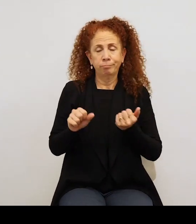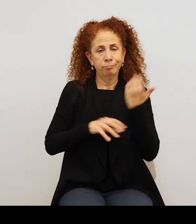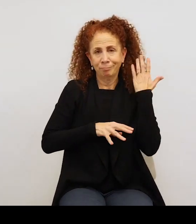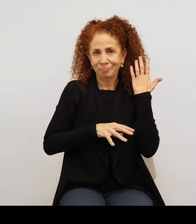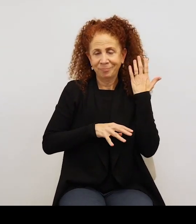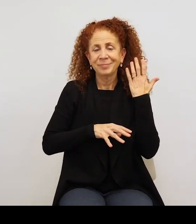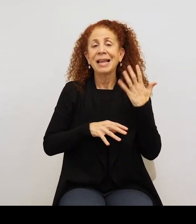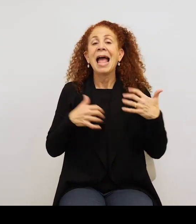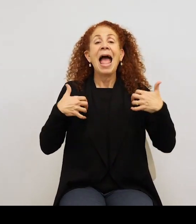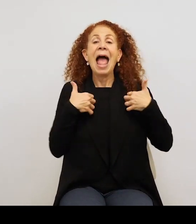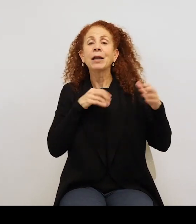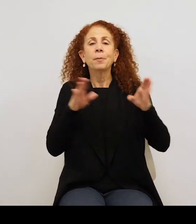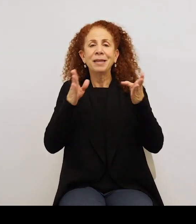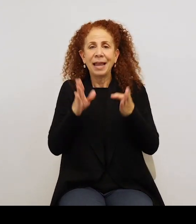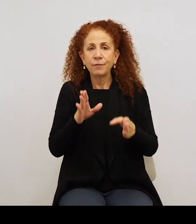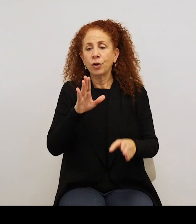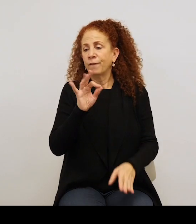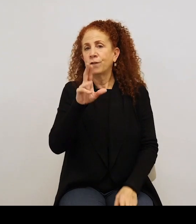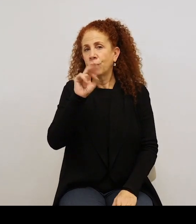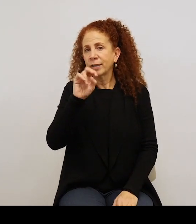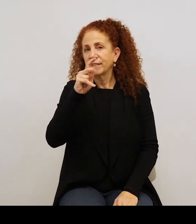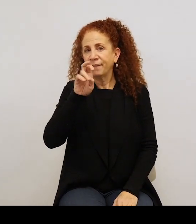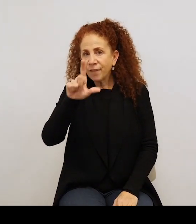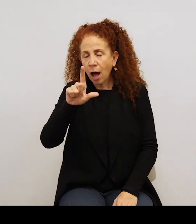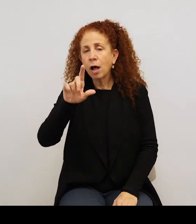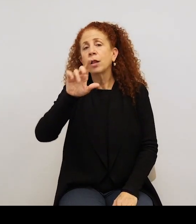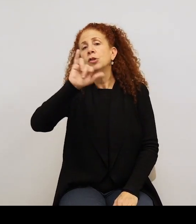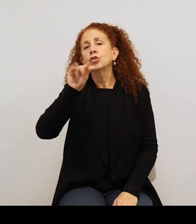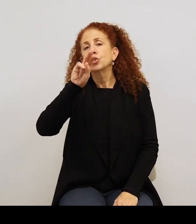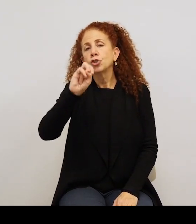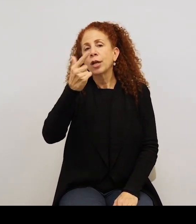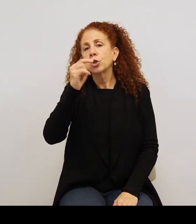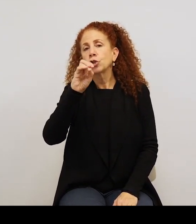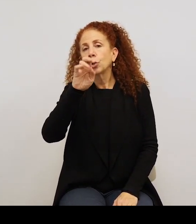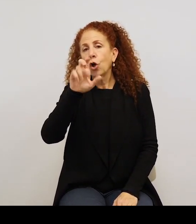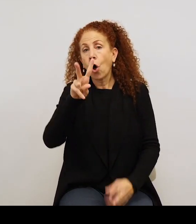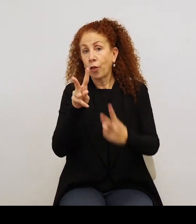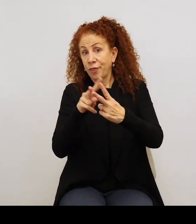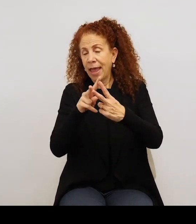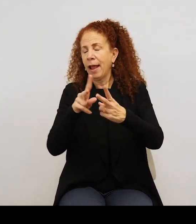The animal behaviorists Frans de Waal and Jane Goodall, among others, have long insisted